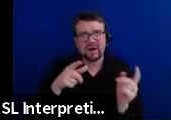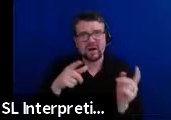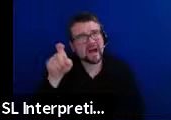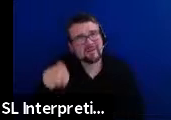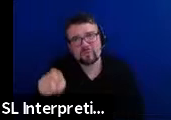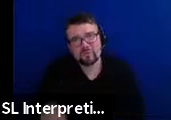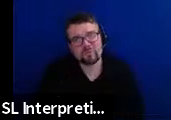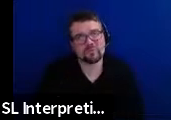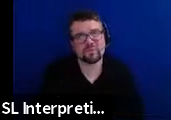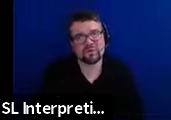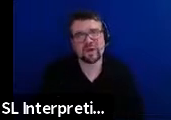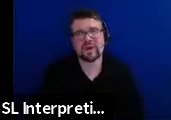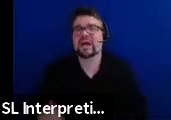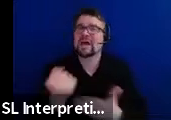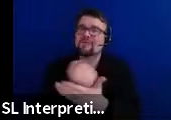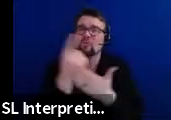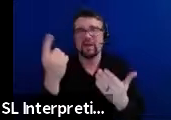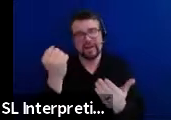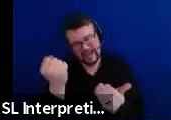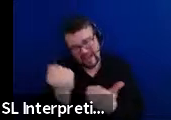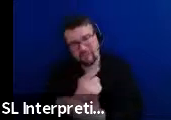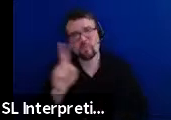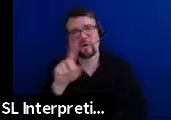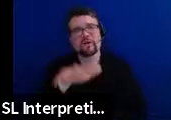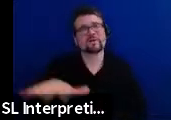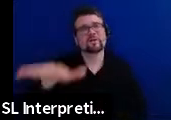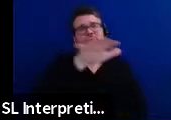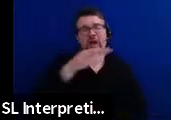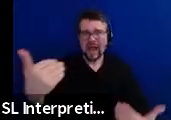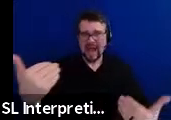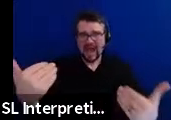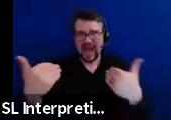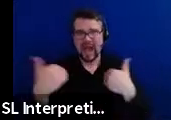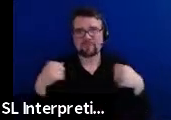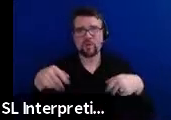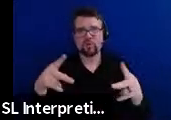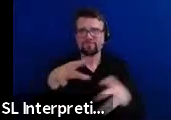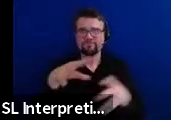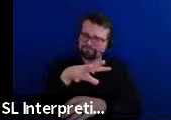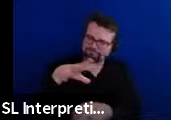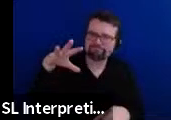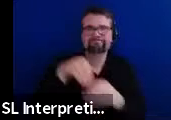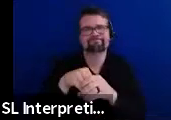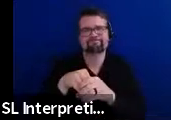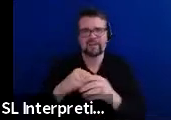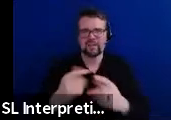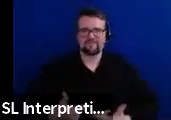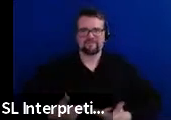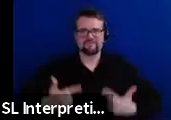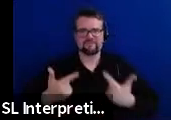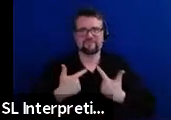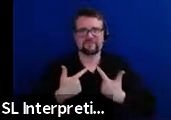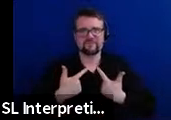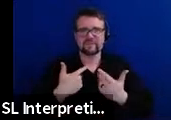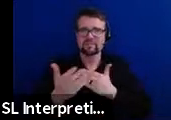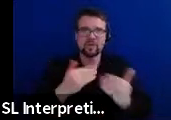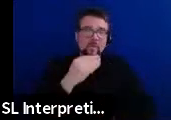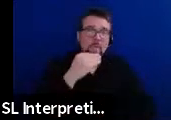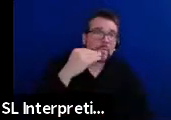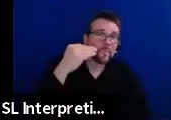EVERYWHERE HAS THE OPPORTUNITY TO FULLY PARTICIPATE IN SOCIETY AT HOME, AT WORK, AT SCHOOL,